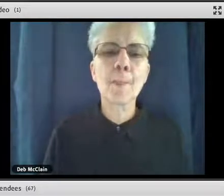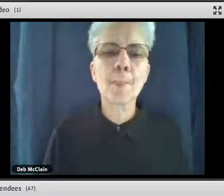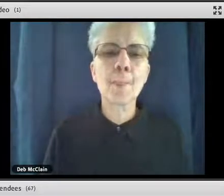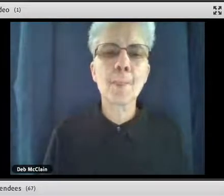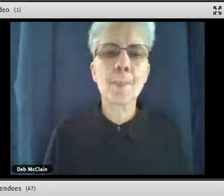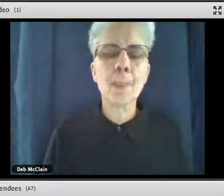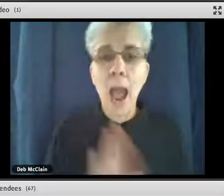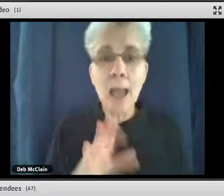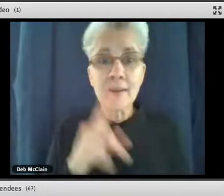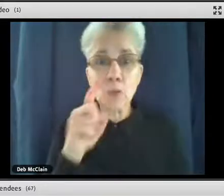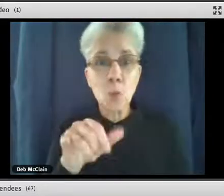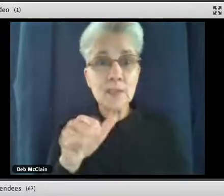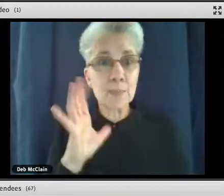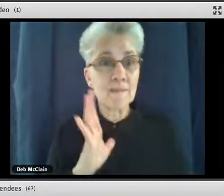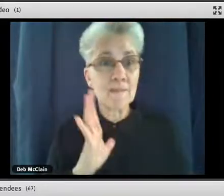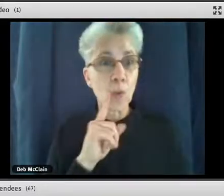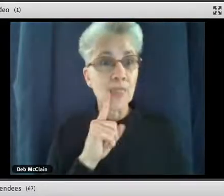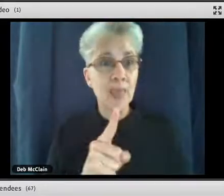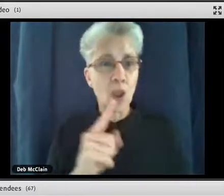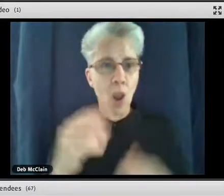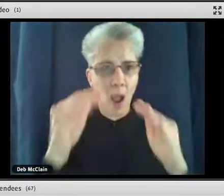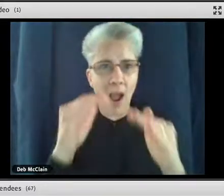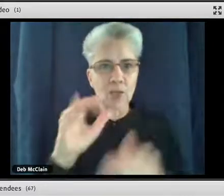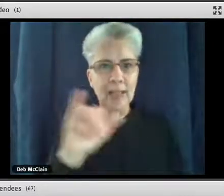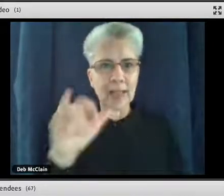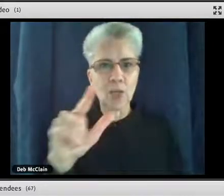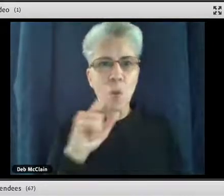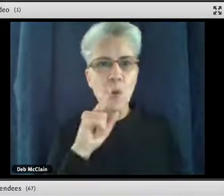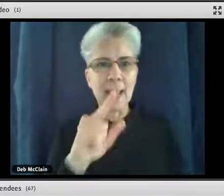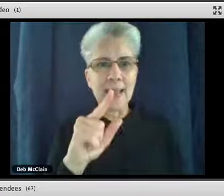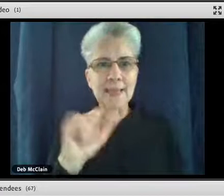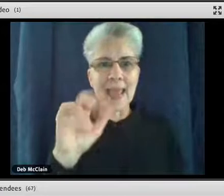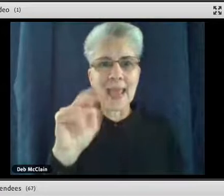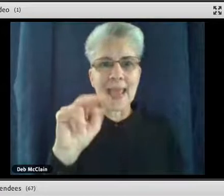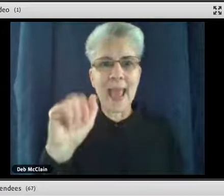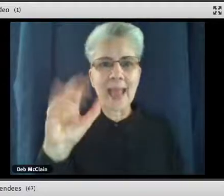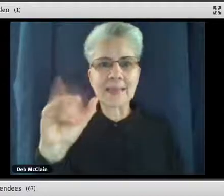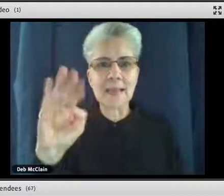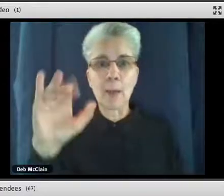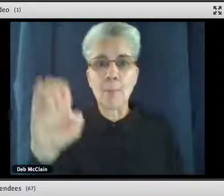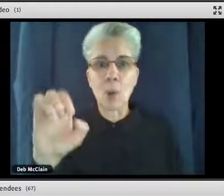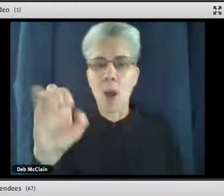ilu for Chicago. I have never noticed this before, so there's this -- right under Illinois